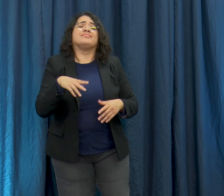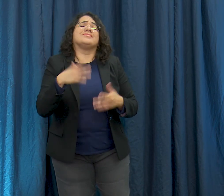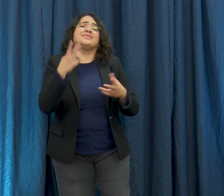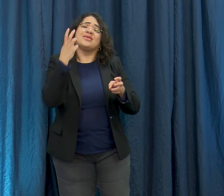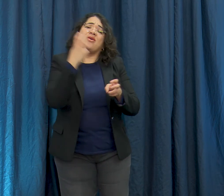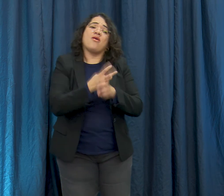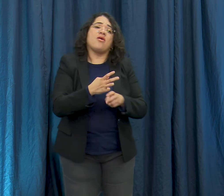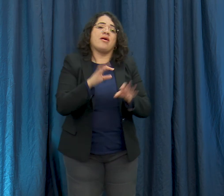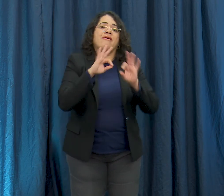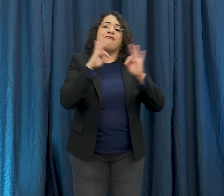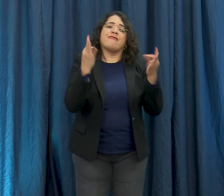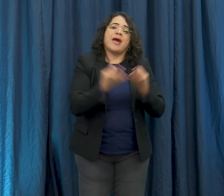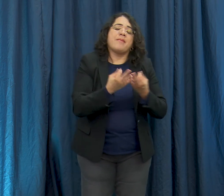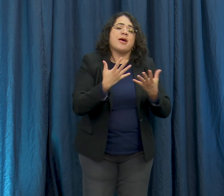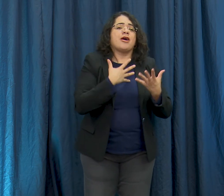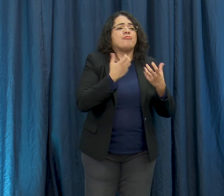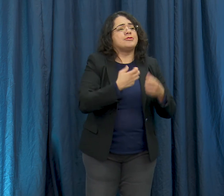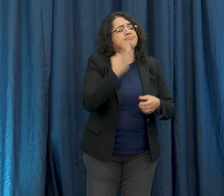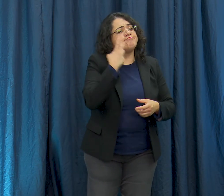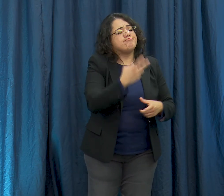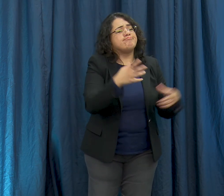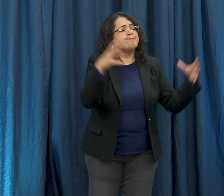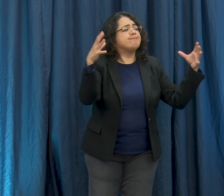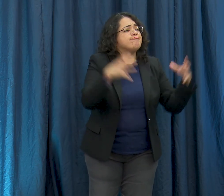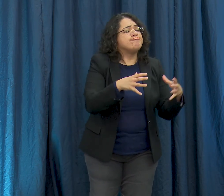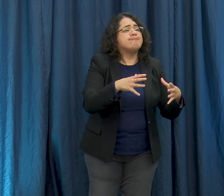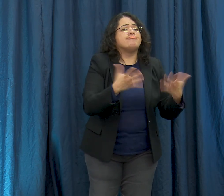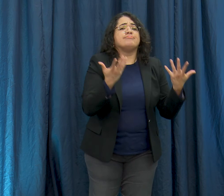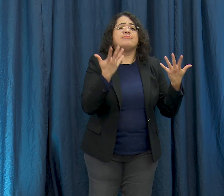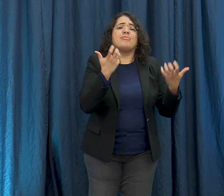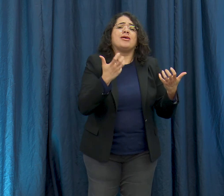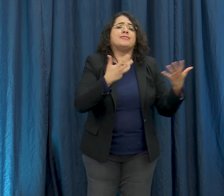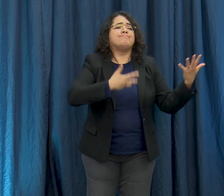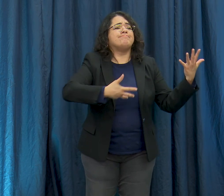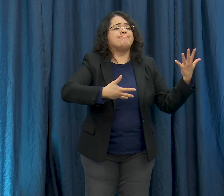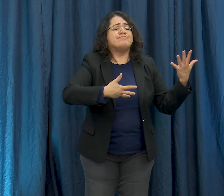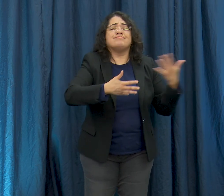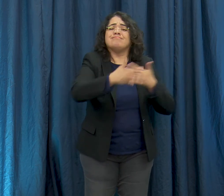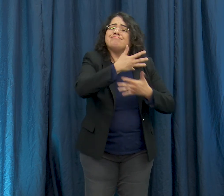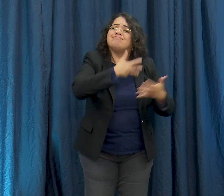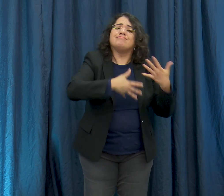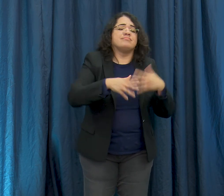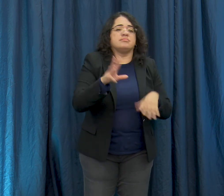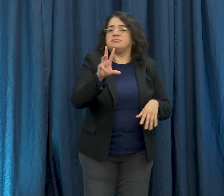today's pero todavía no estamos listos para esta tapa reuniones con personas